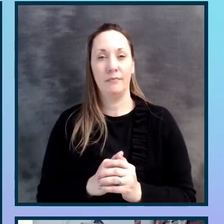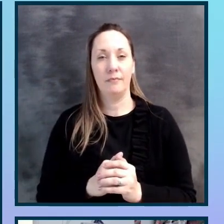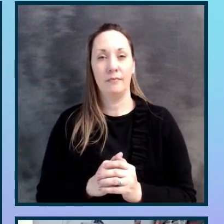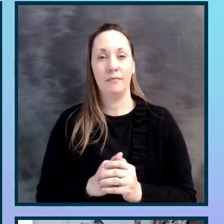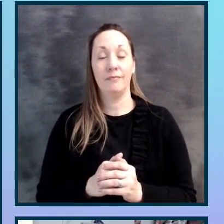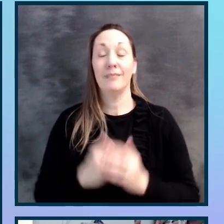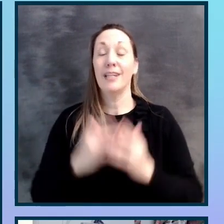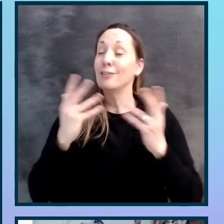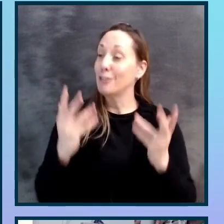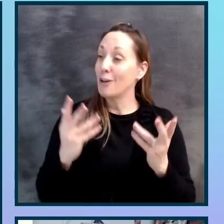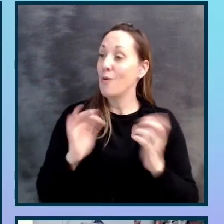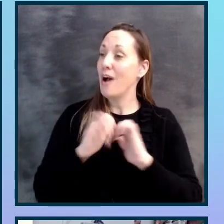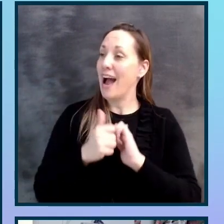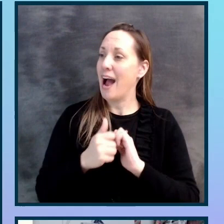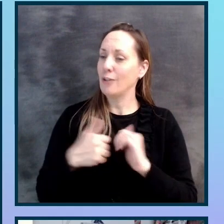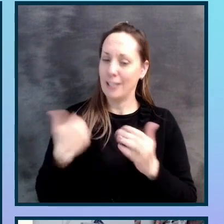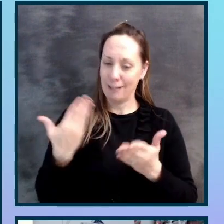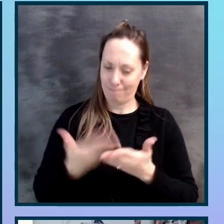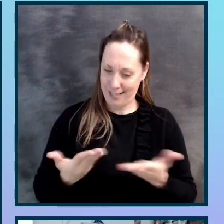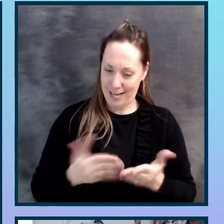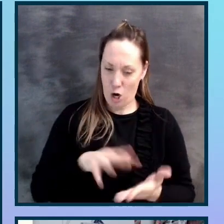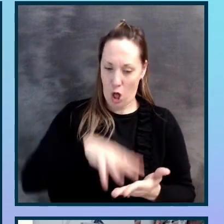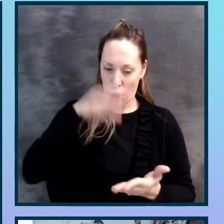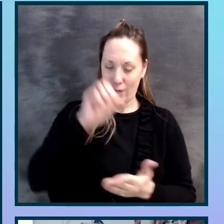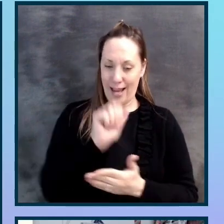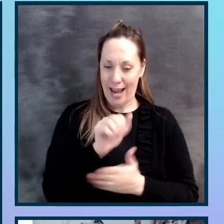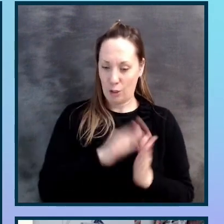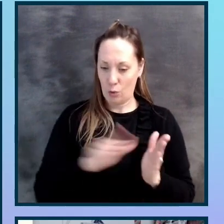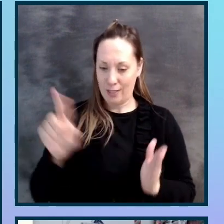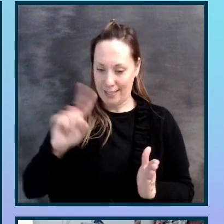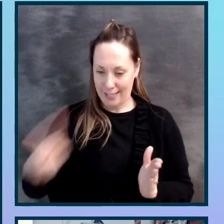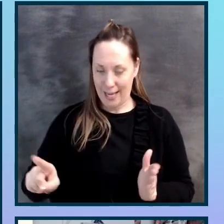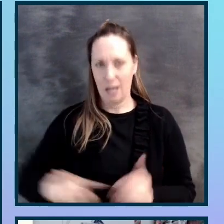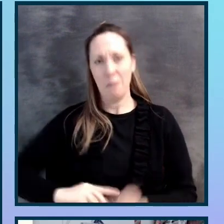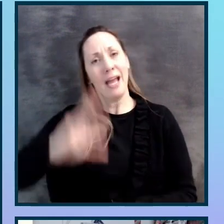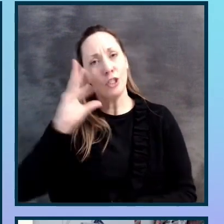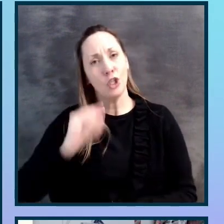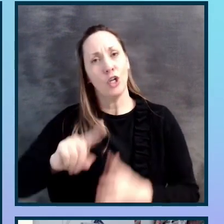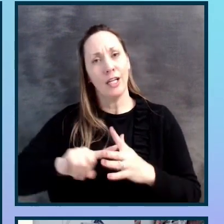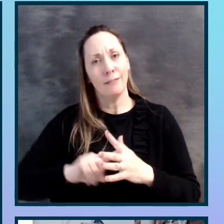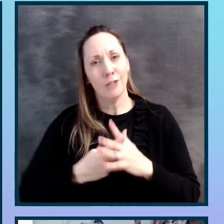So how did I come to Learning A-Z? My journey with Learning A-Z started in September of 2019